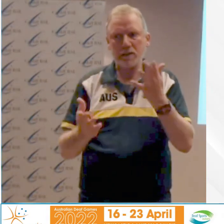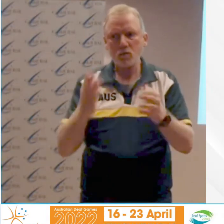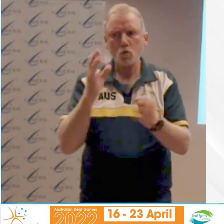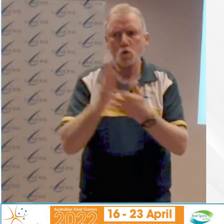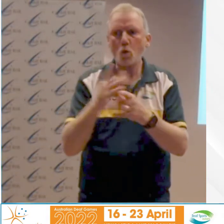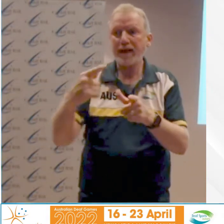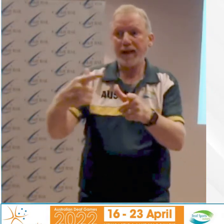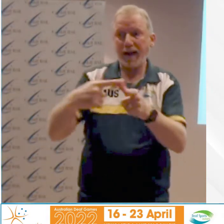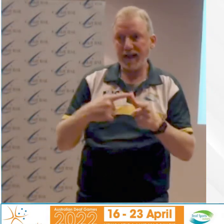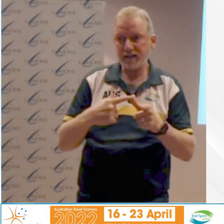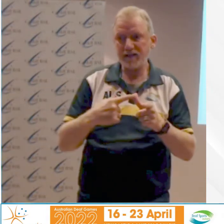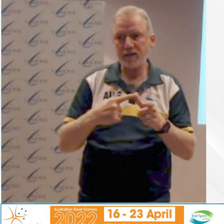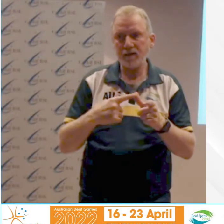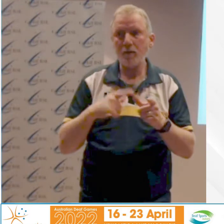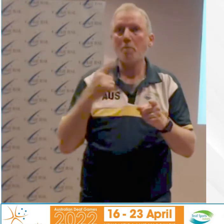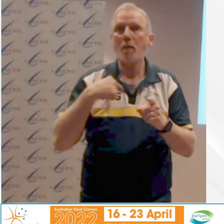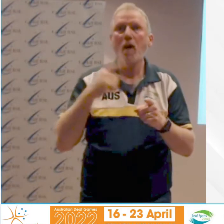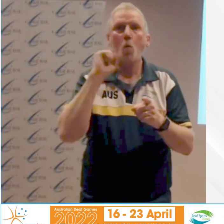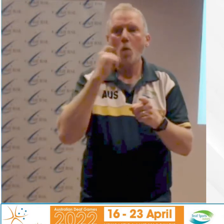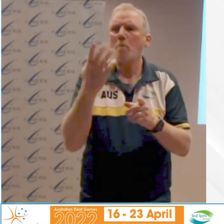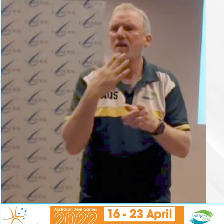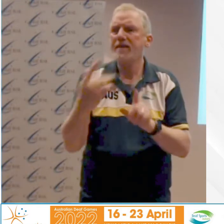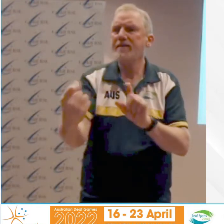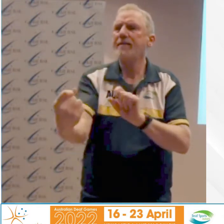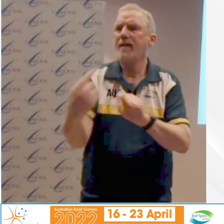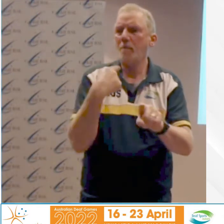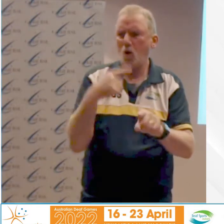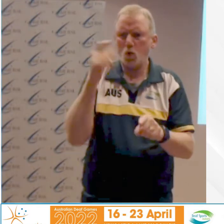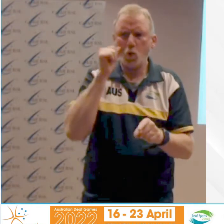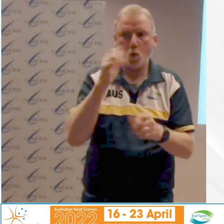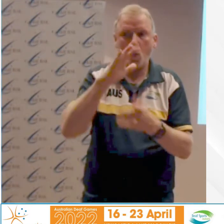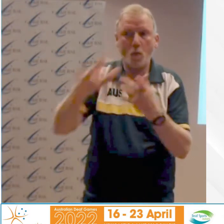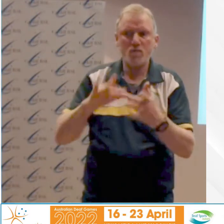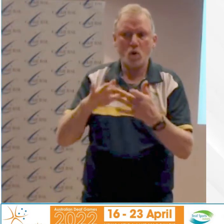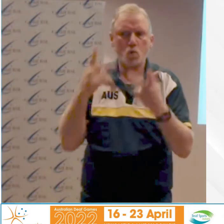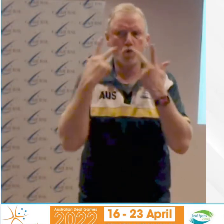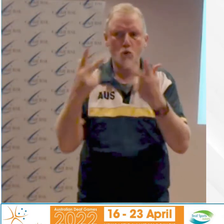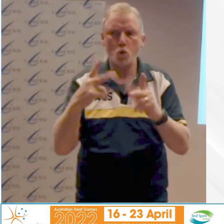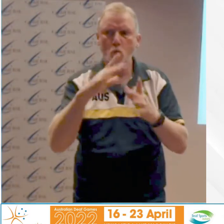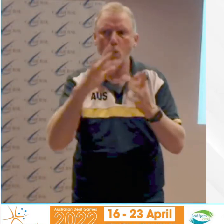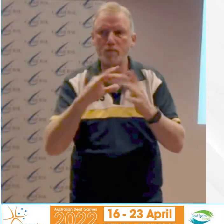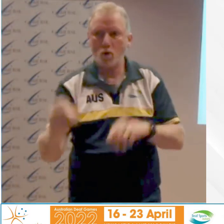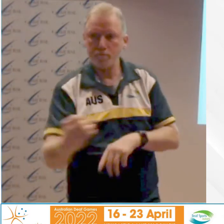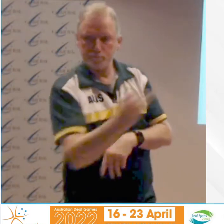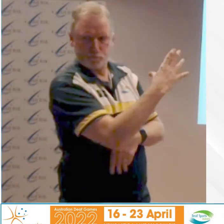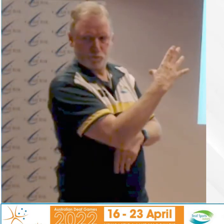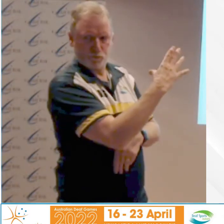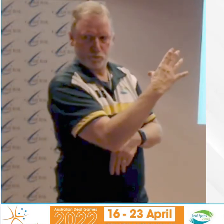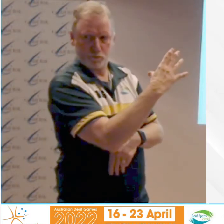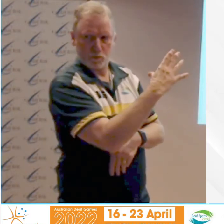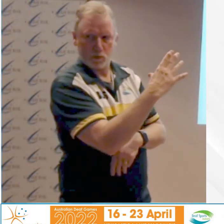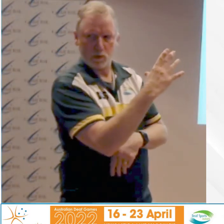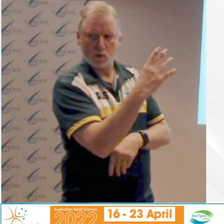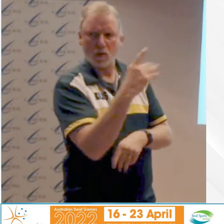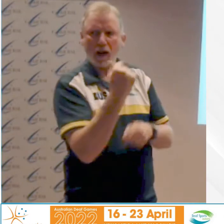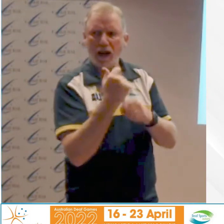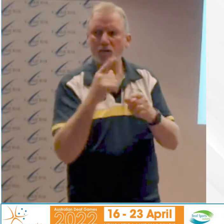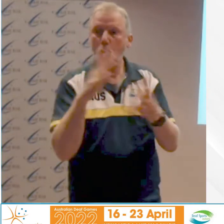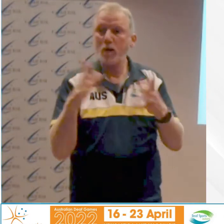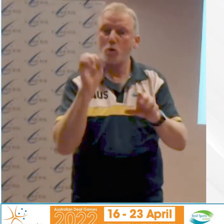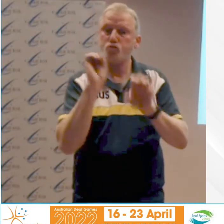if you have questions um we will ask you to send them in and we'll show them up here on the screen